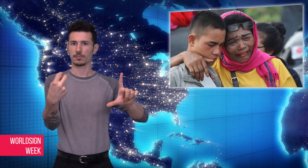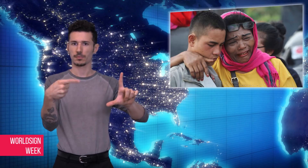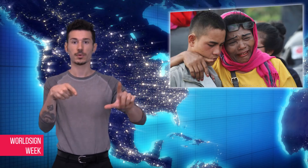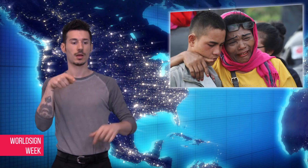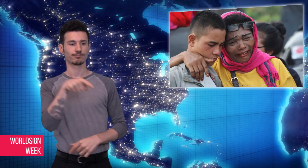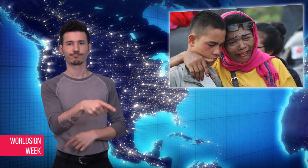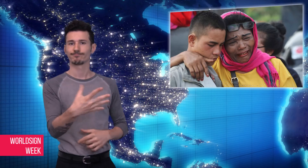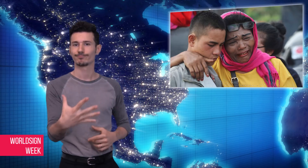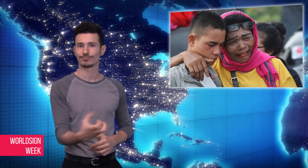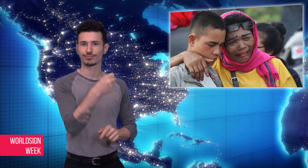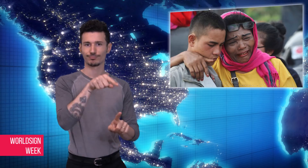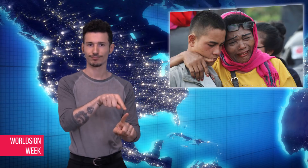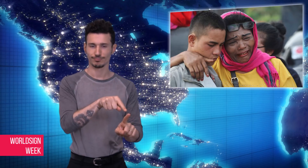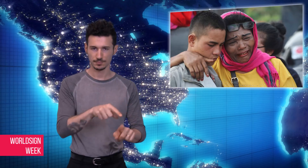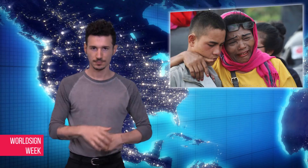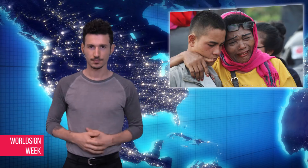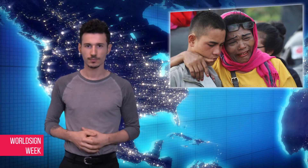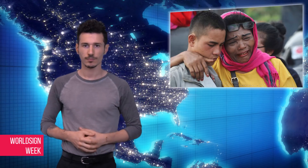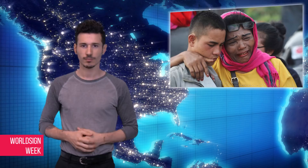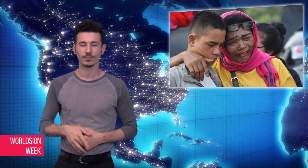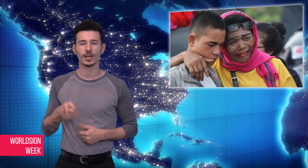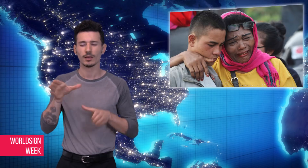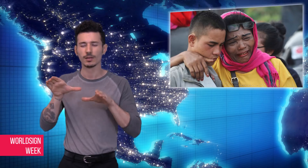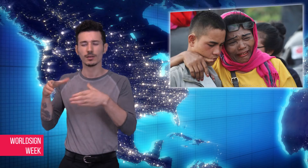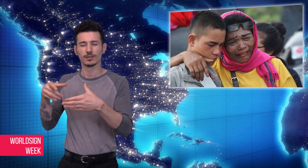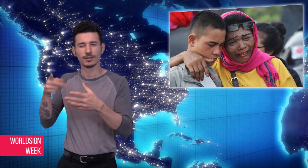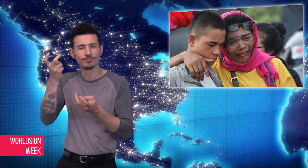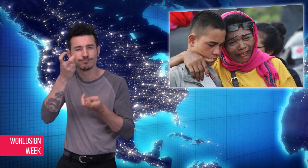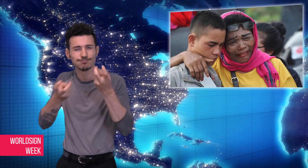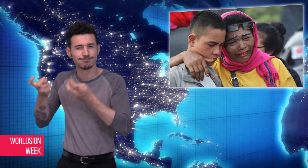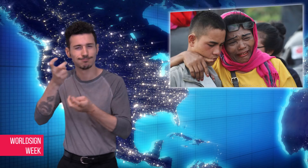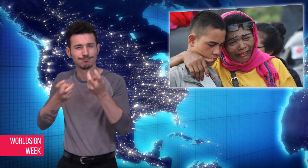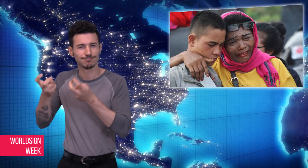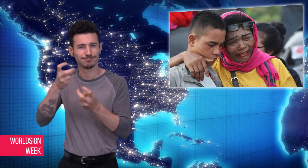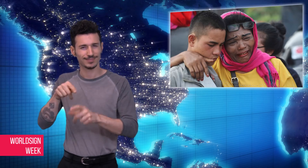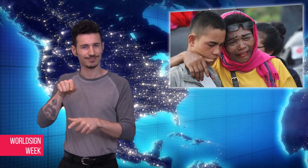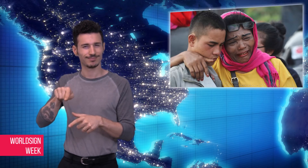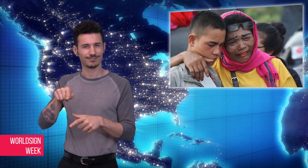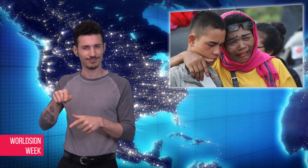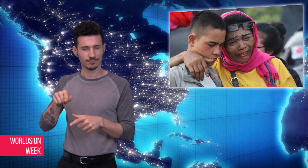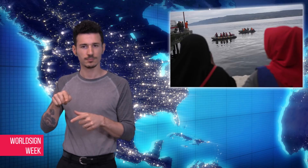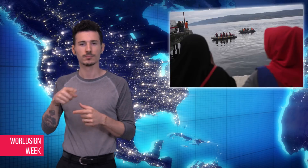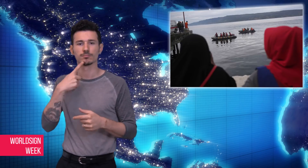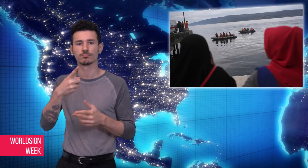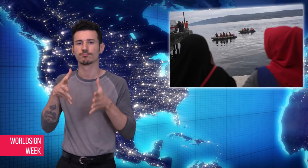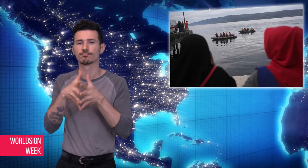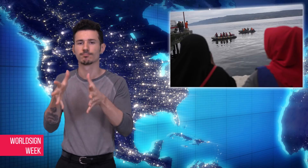Officials said it will take days to